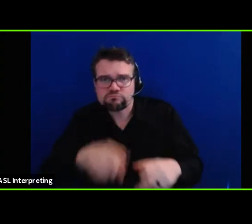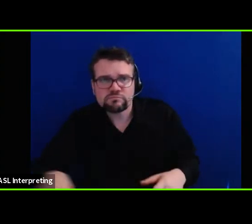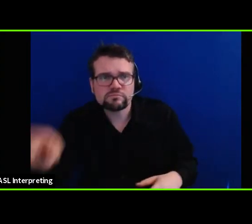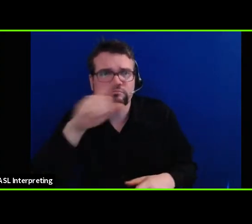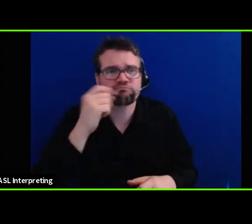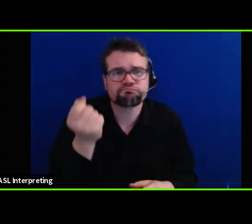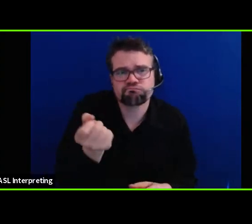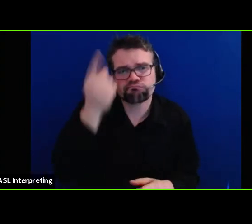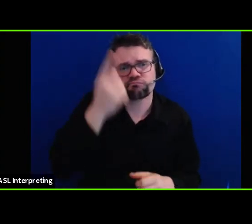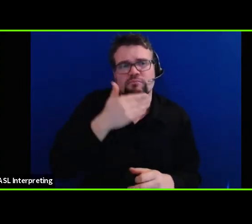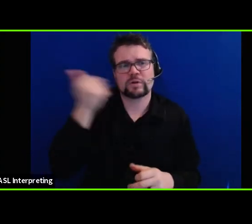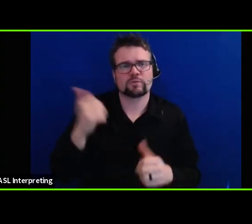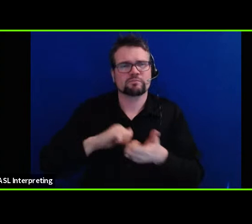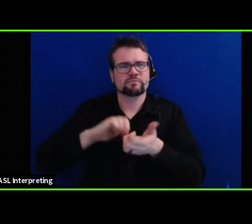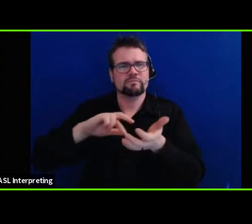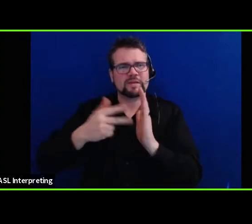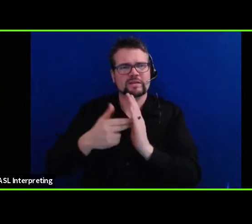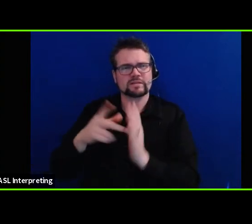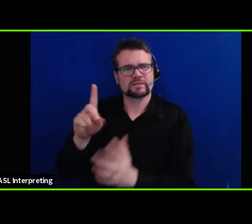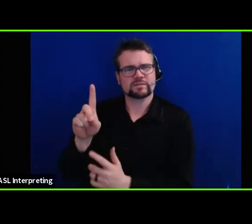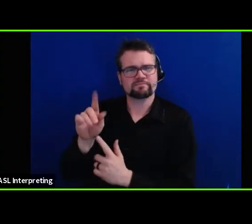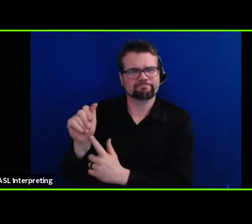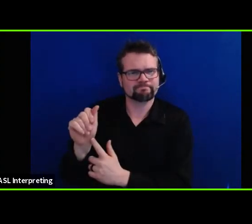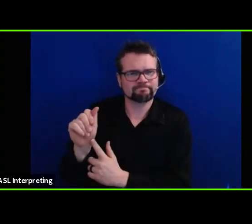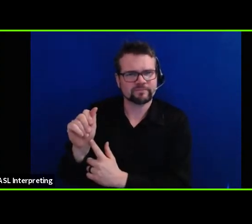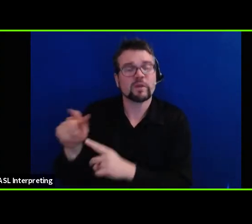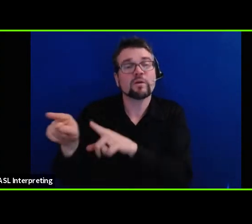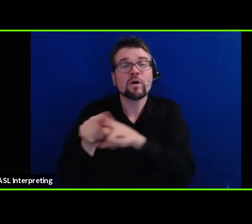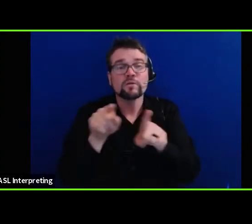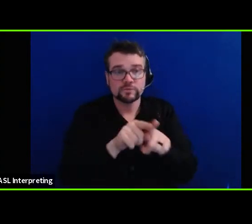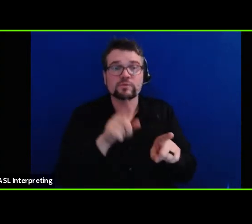IT'S ALSO A DAY TO CELEBRATE THE ACHIEVEMENTS OF PERSONS WITH DISABILITIES.